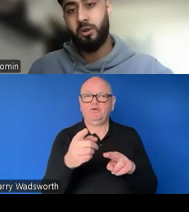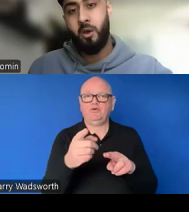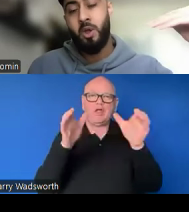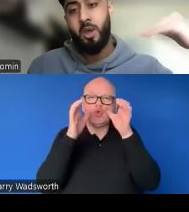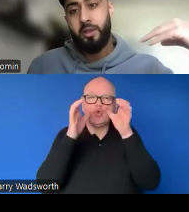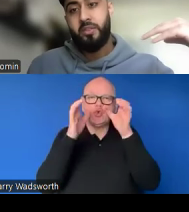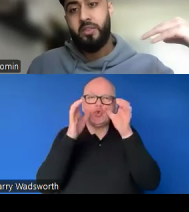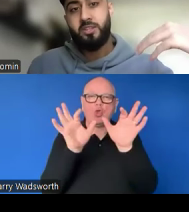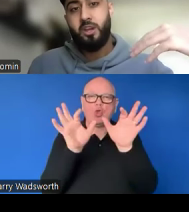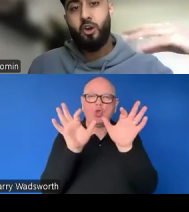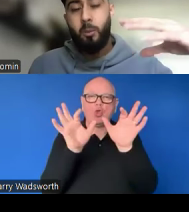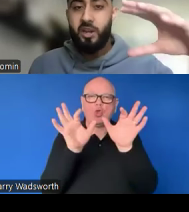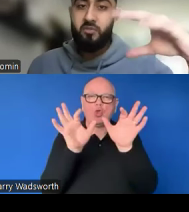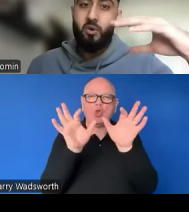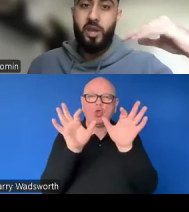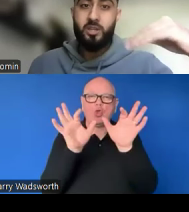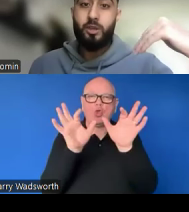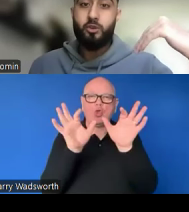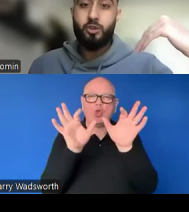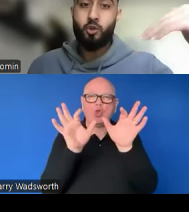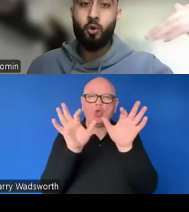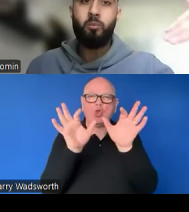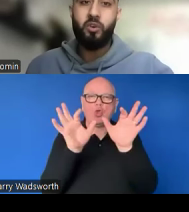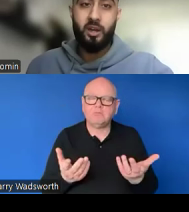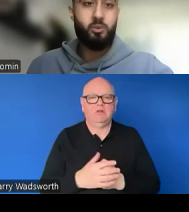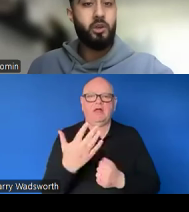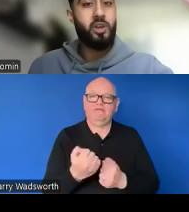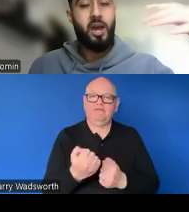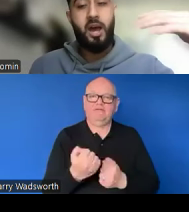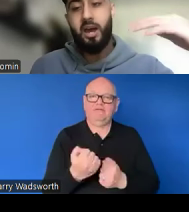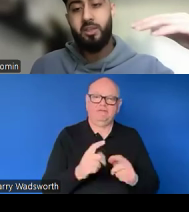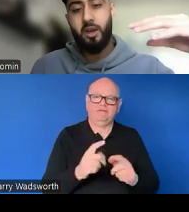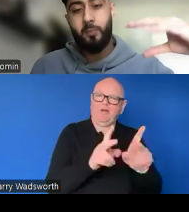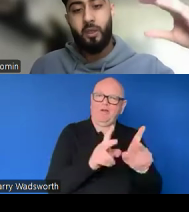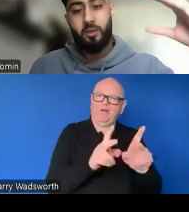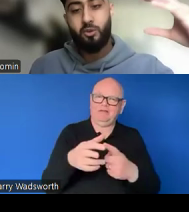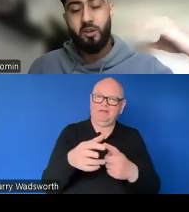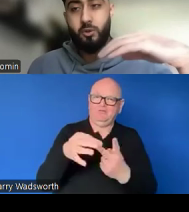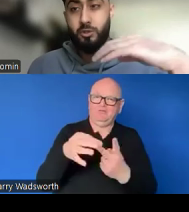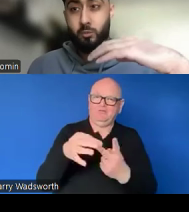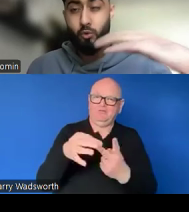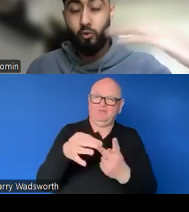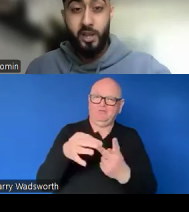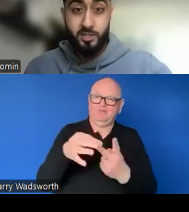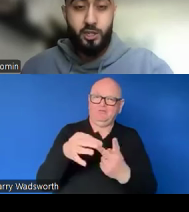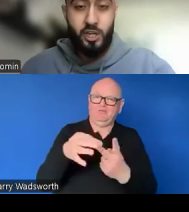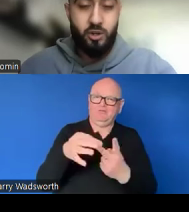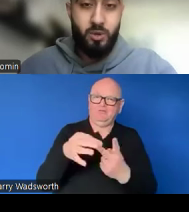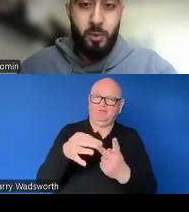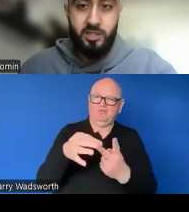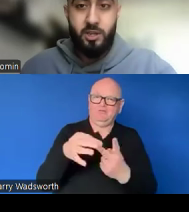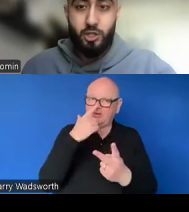Now, there's a couple of different ways where you can show up for that query. Either you can have done some great search engine optimization